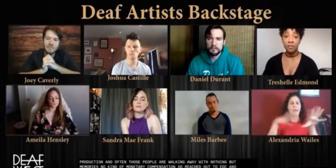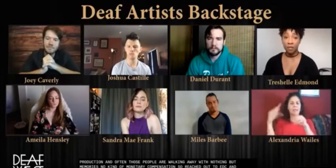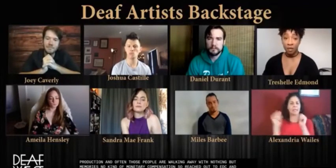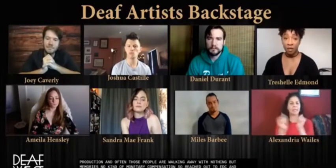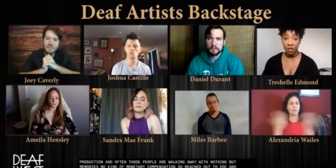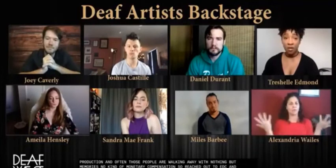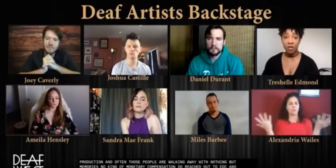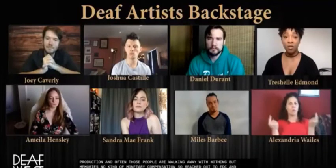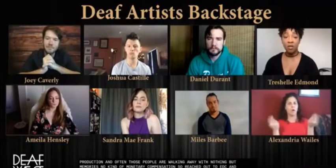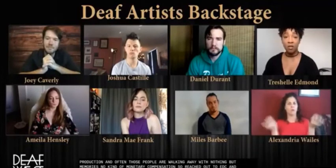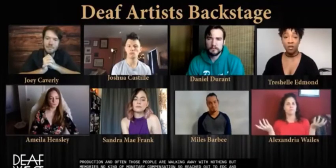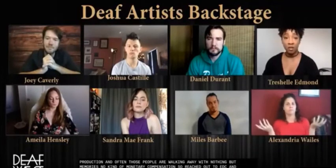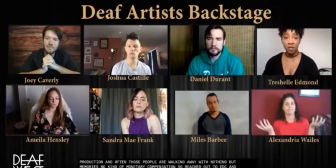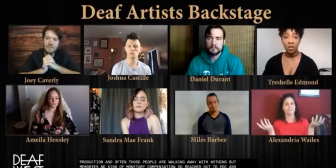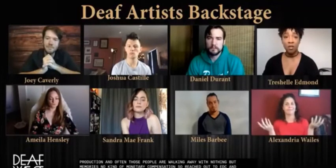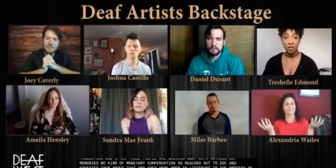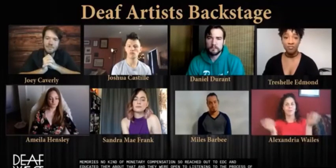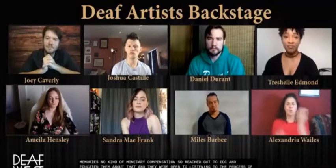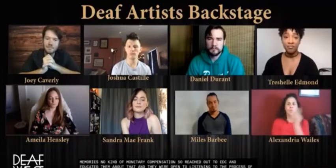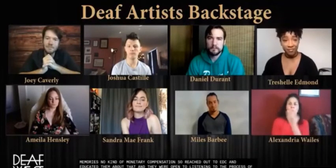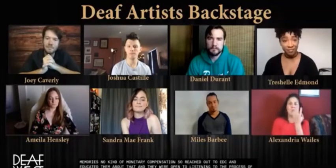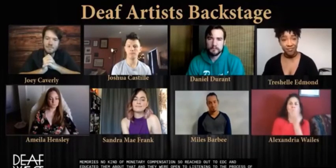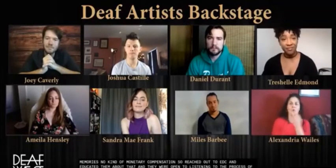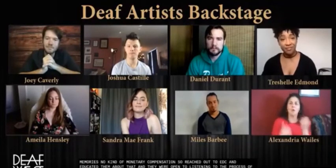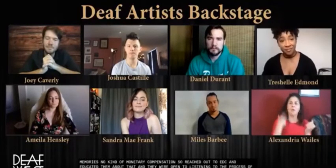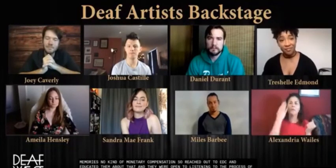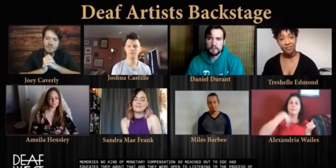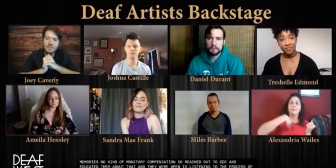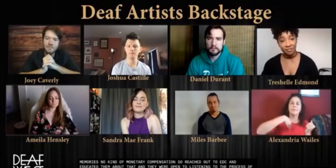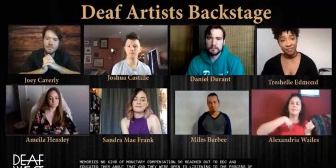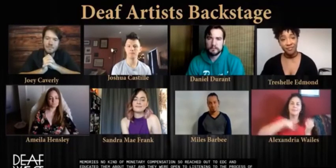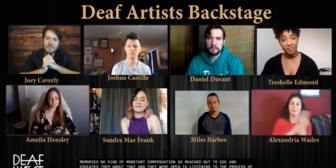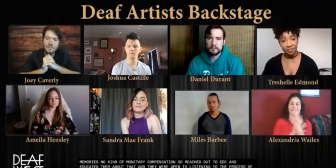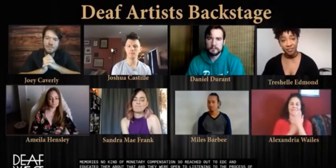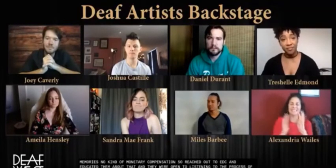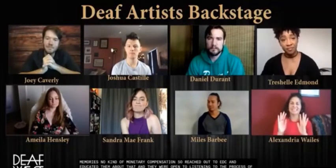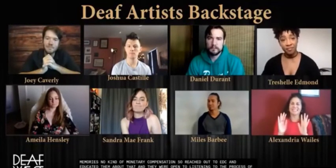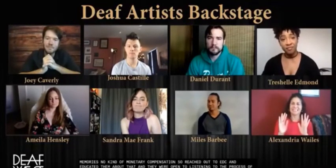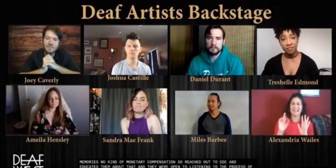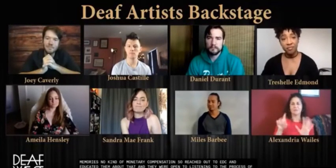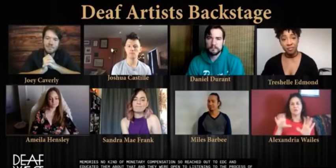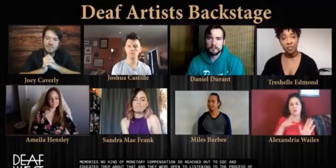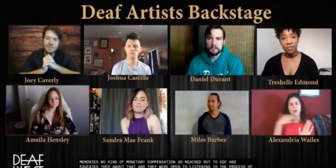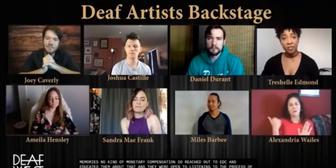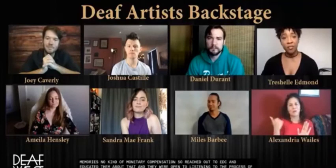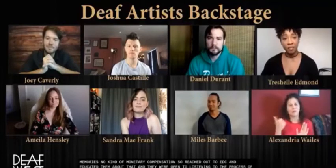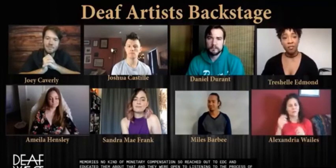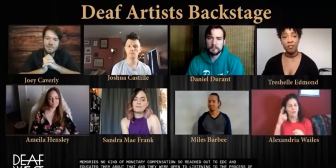The amount of work and commitment that was put into it from these D.A.S.L.’s is not seen.